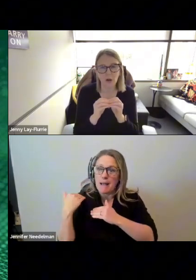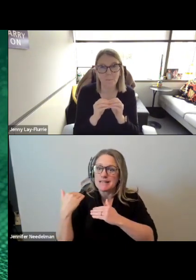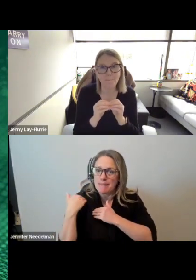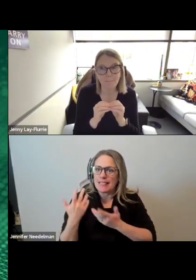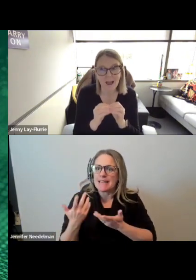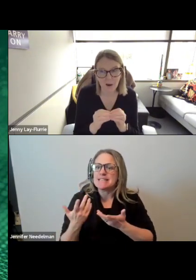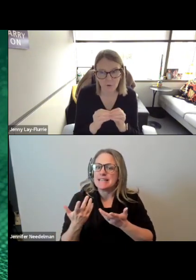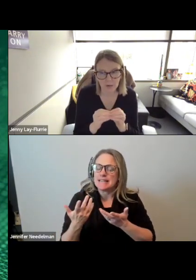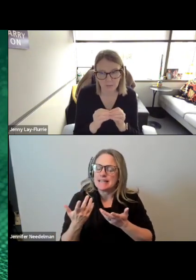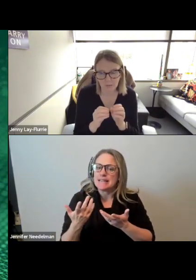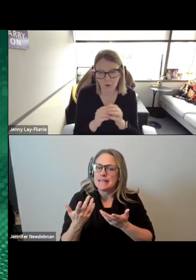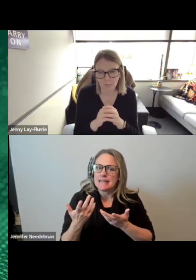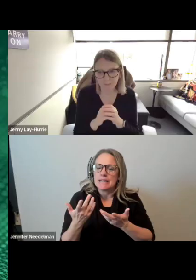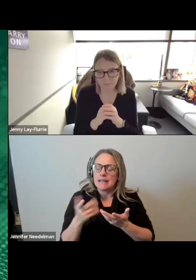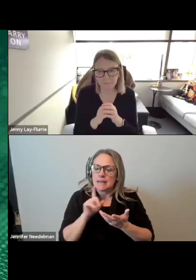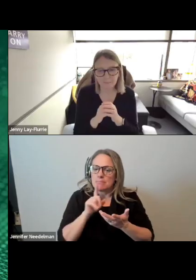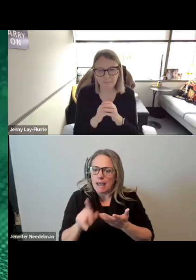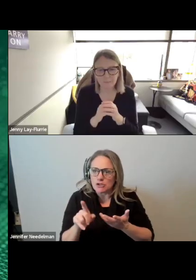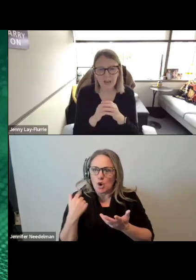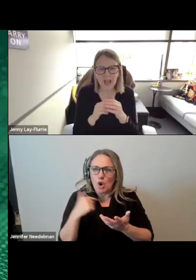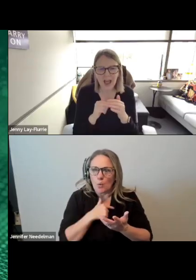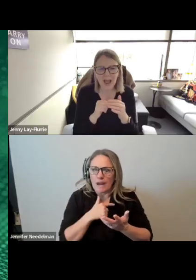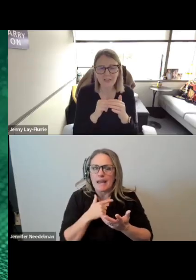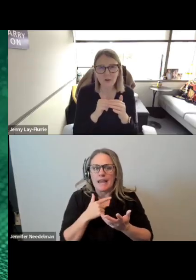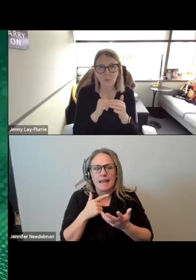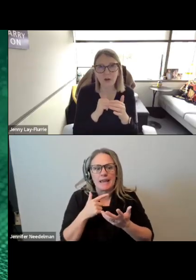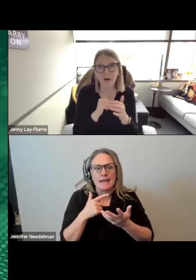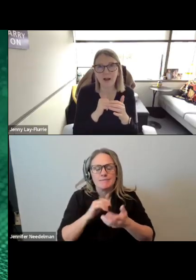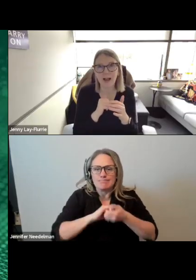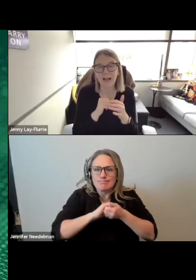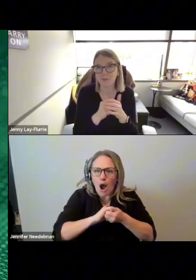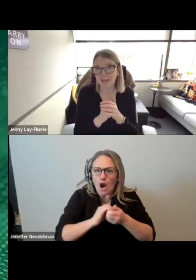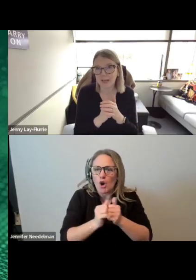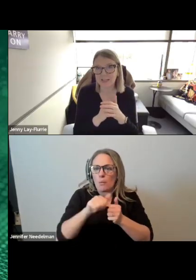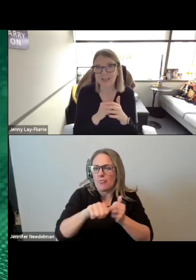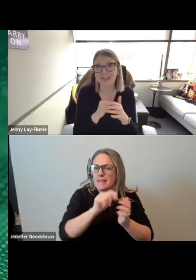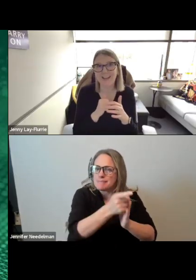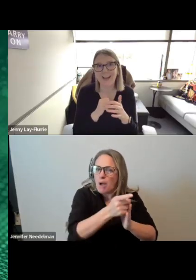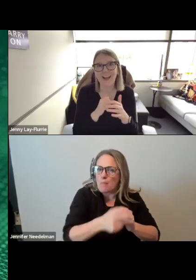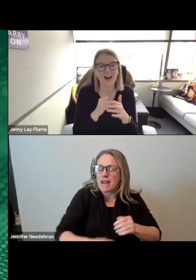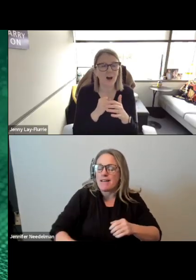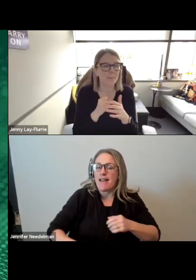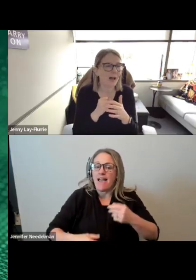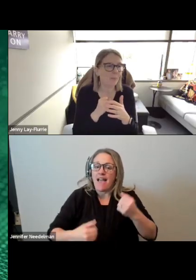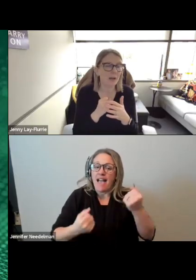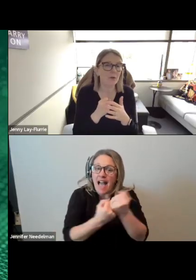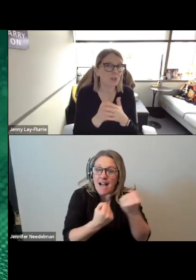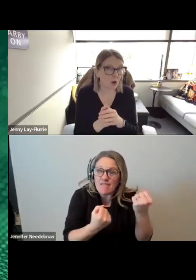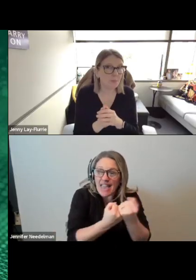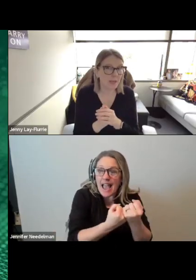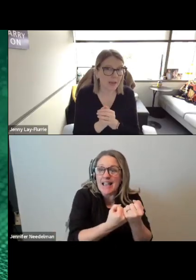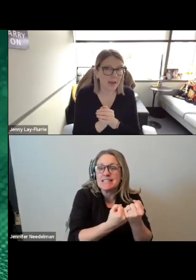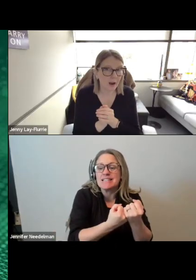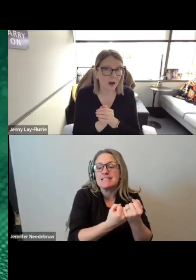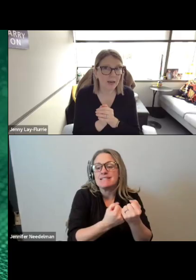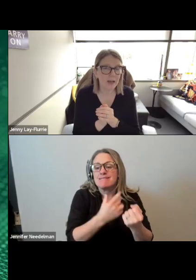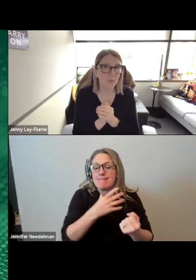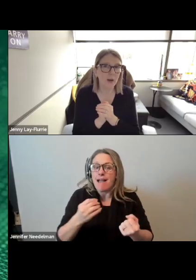that we are powering this moment and that we are advocating and we are adopting AI